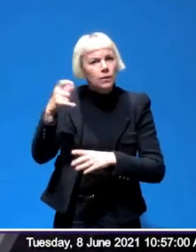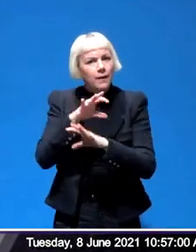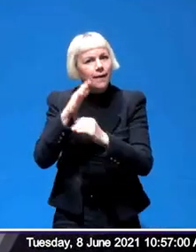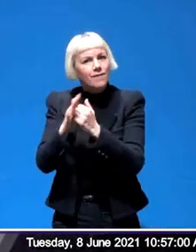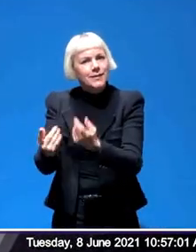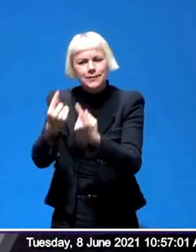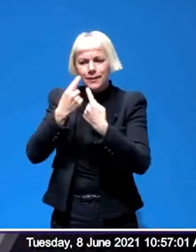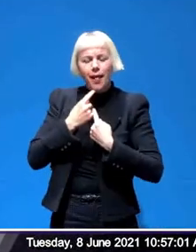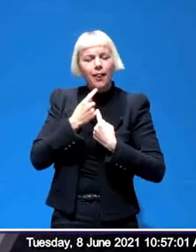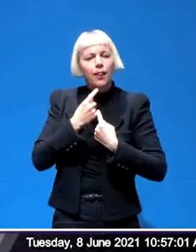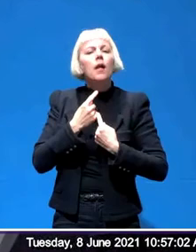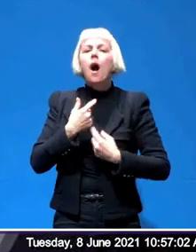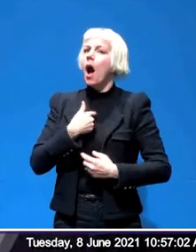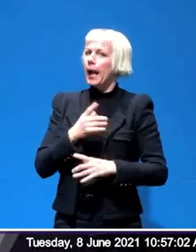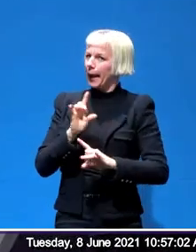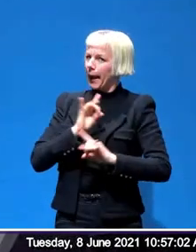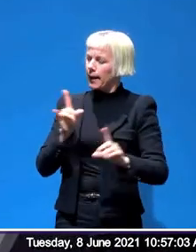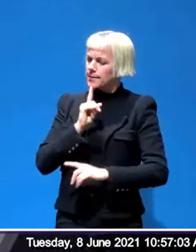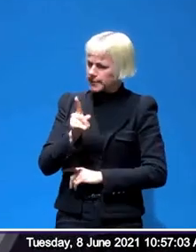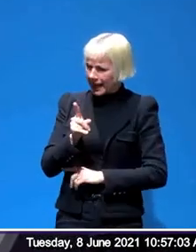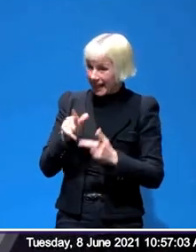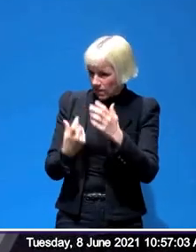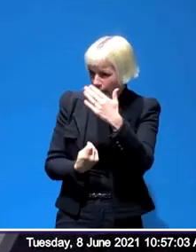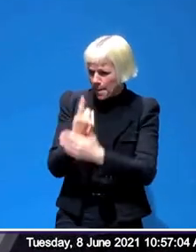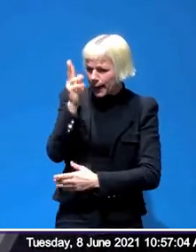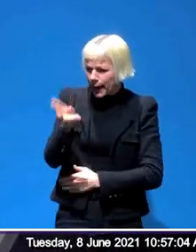if there were any further incidents, I needed to know about them.